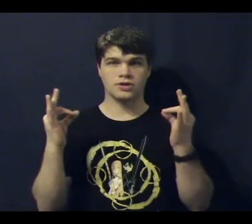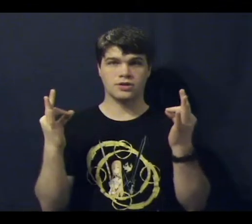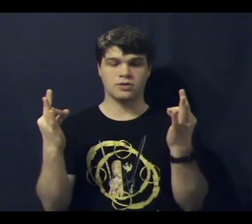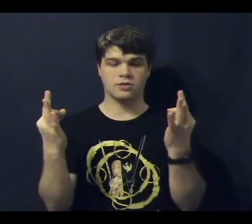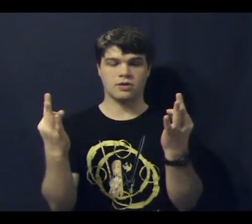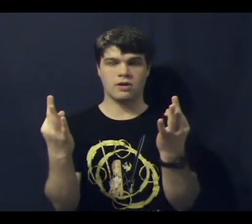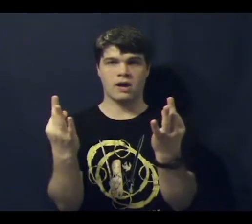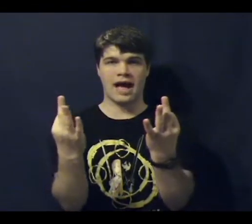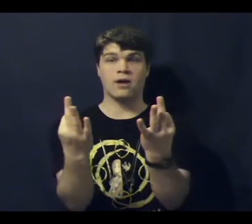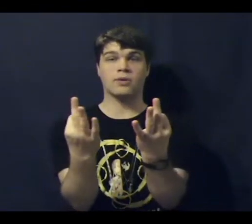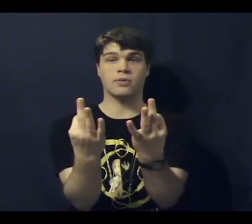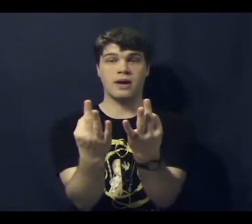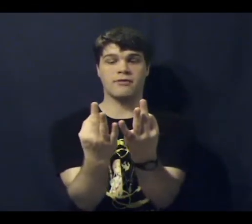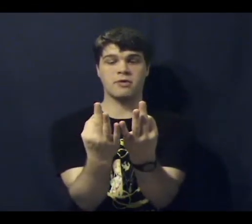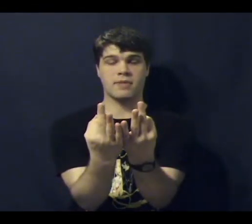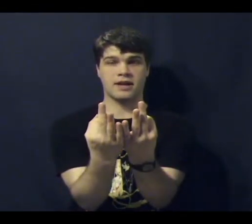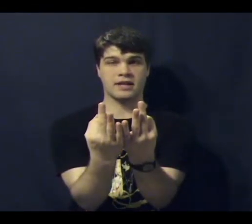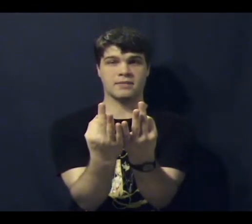circle outward away from your body and come together.